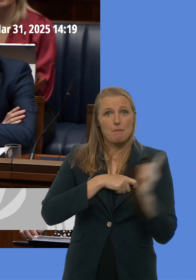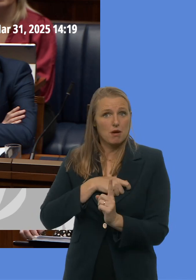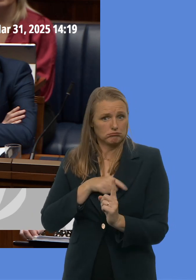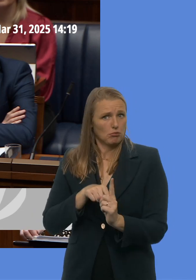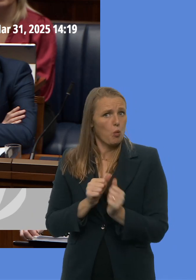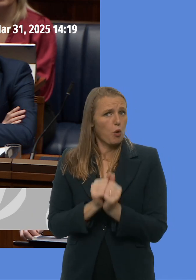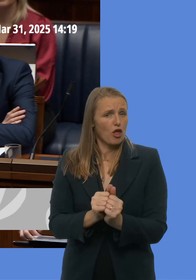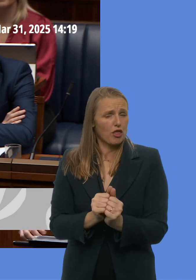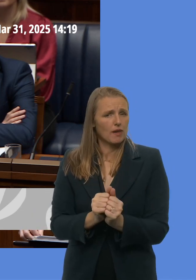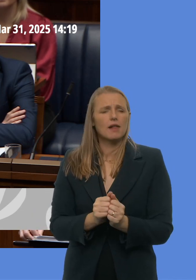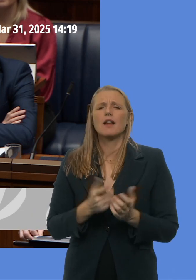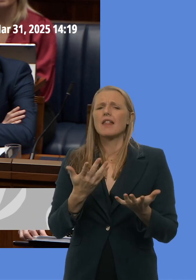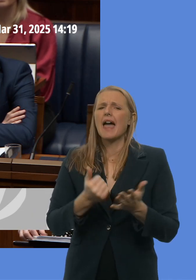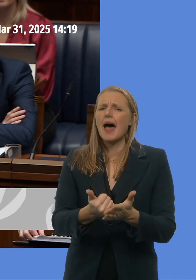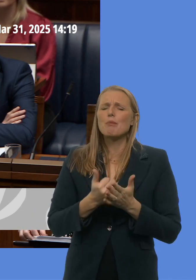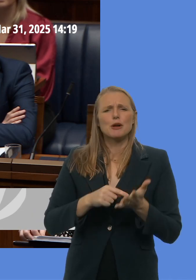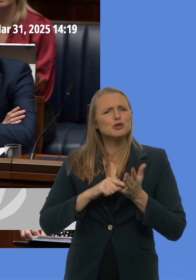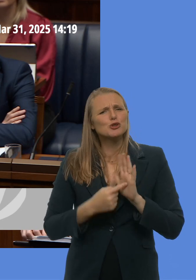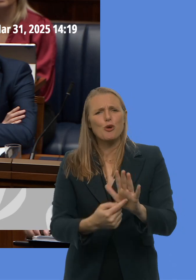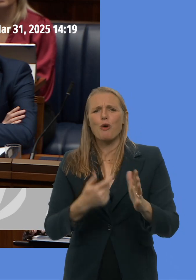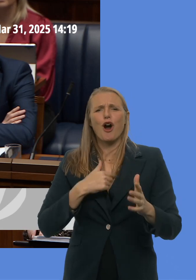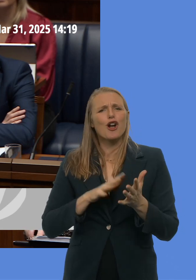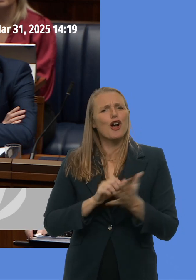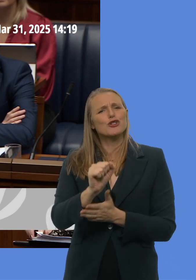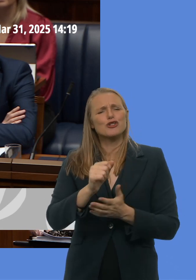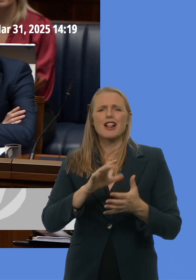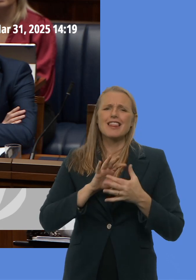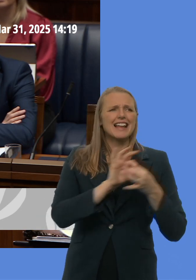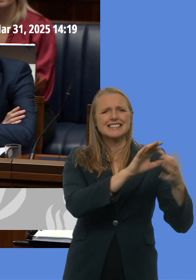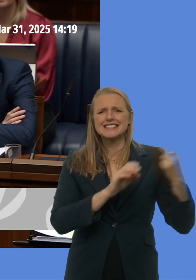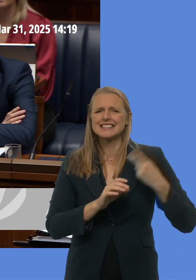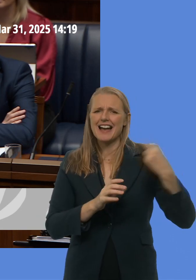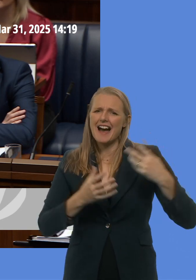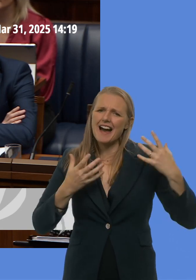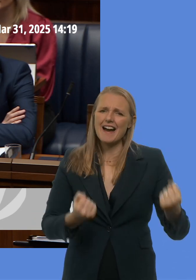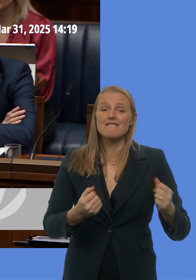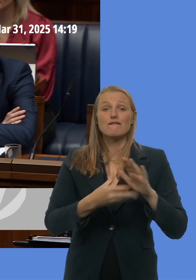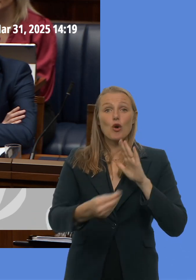cultural links, such as their role in the forthcoming 250th anniversary of the Declaration of Independence.